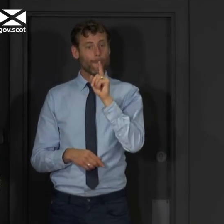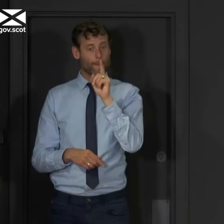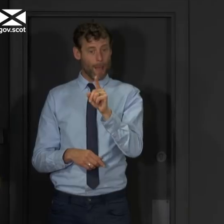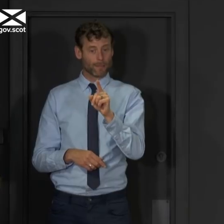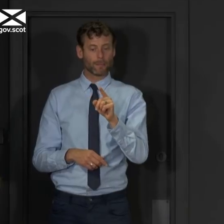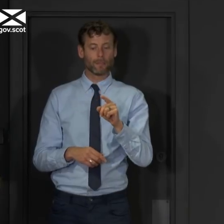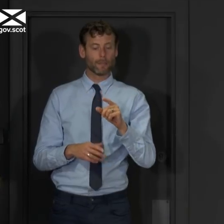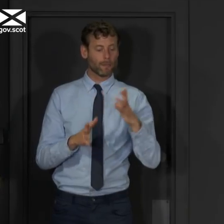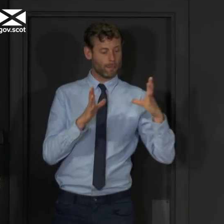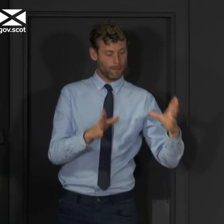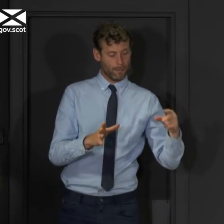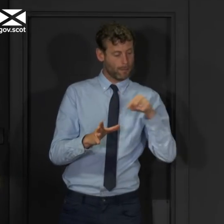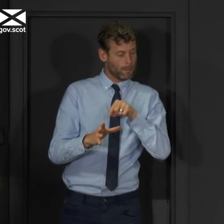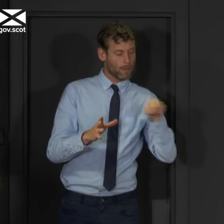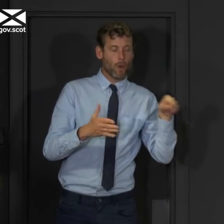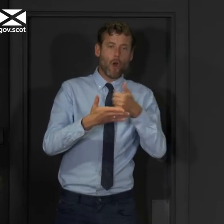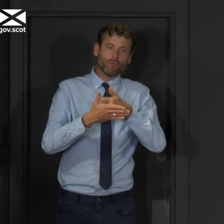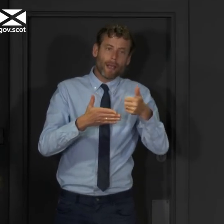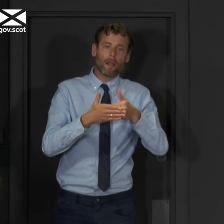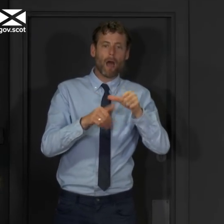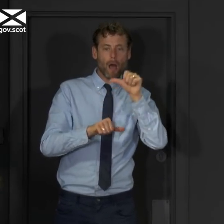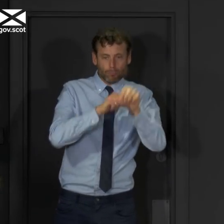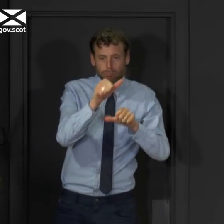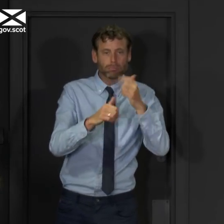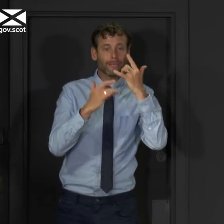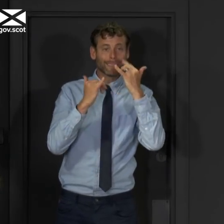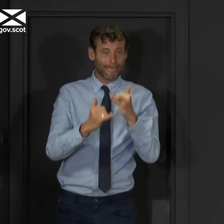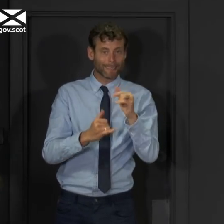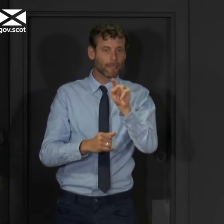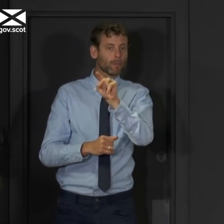about routine regular testing of people whether they have symptoms or not increase. So there'll